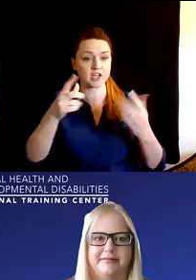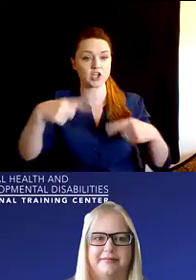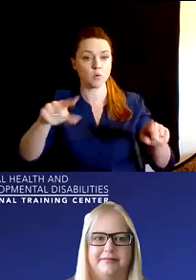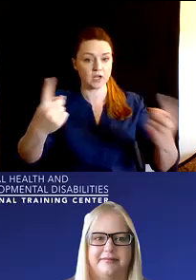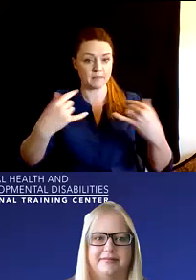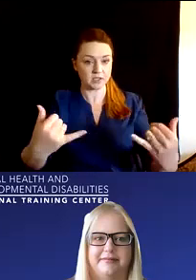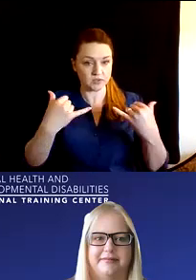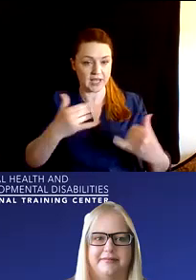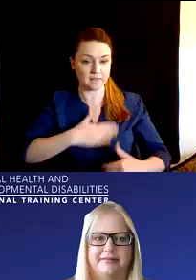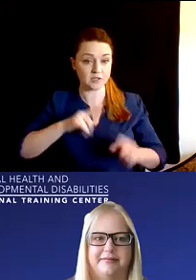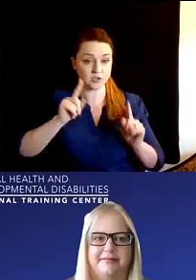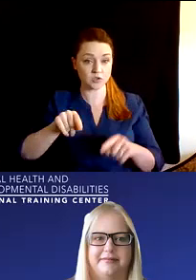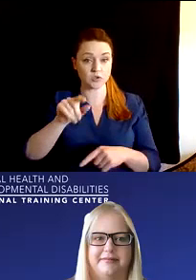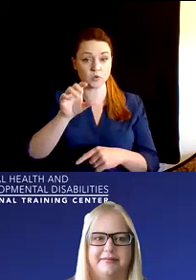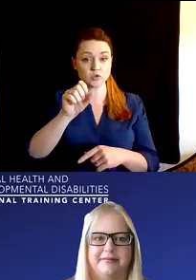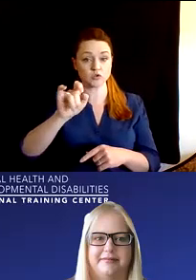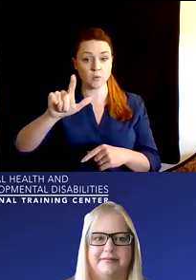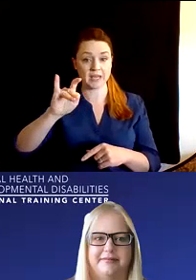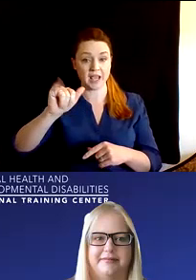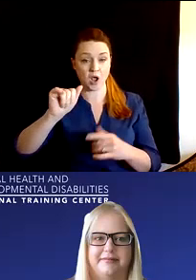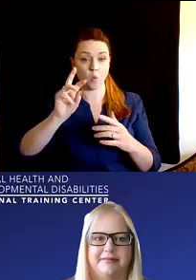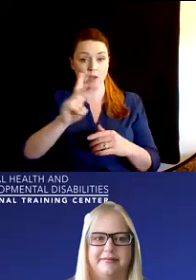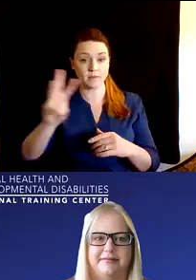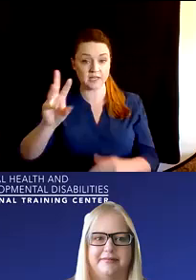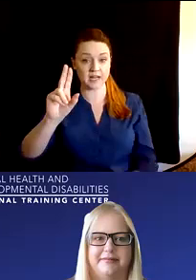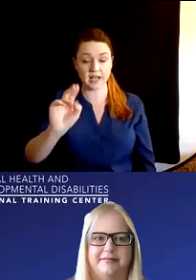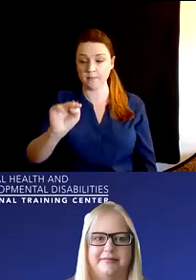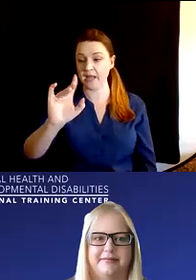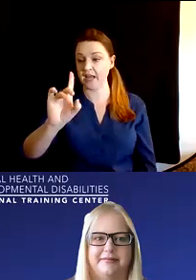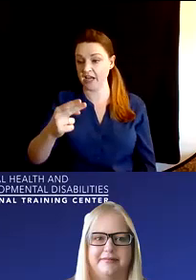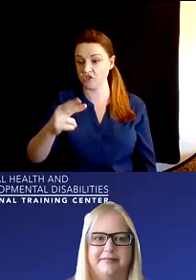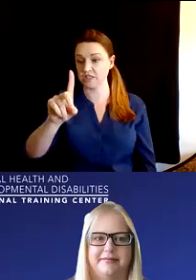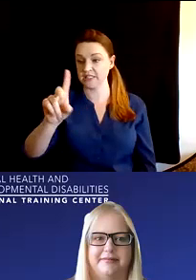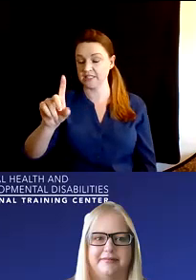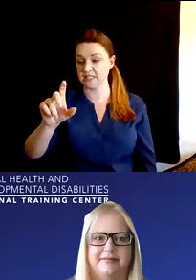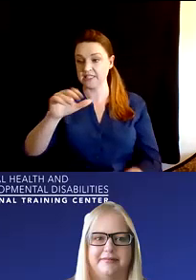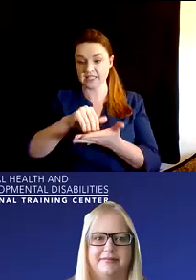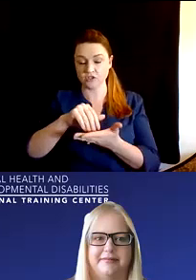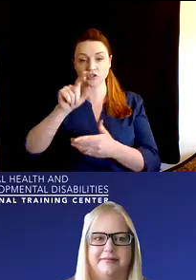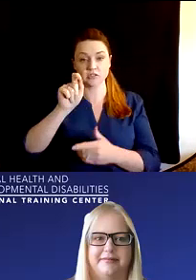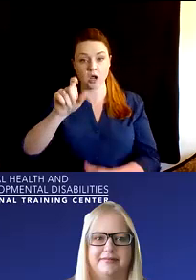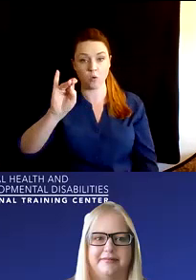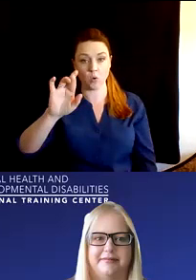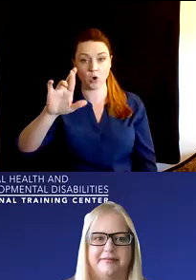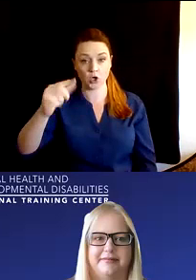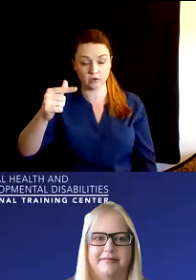Please visit our social media and website mhddcenter.org for resources related to mental health